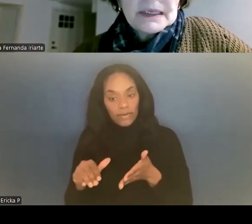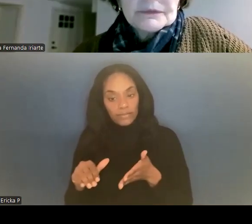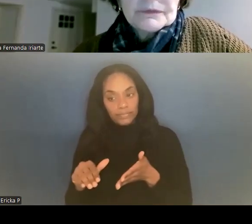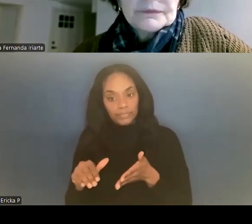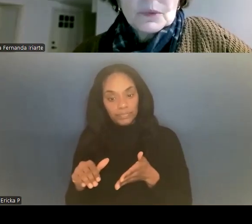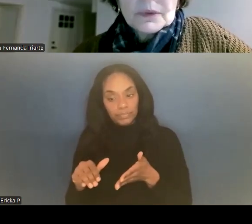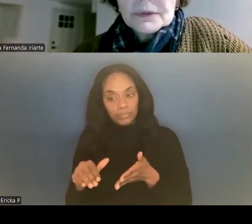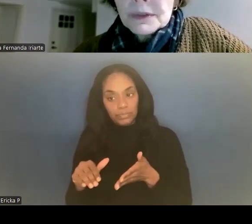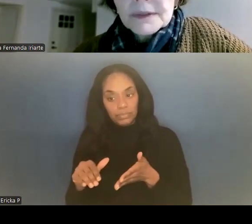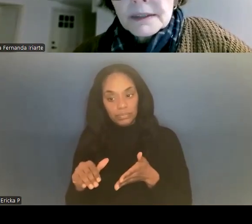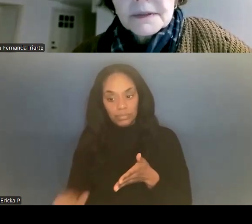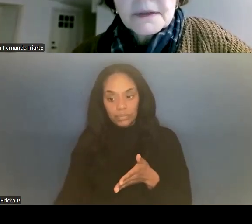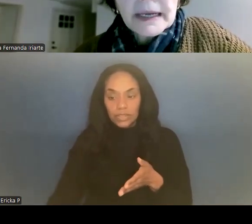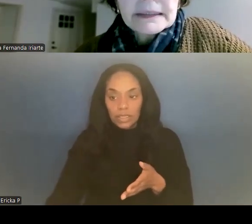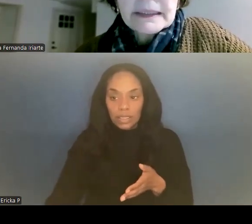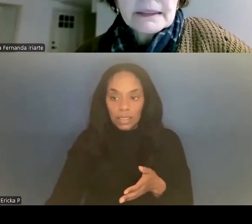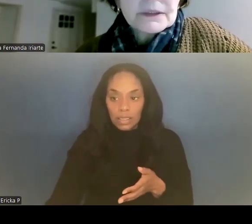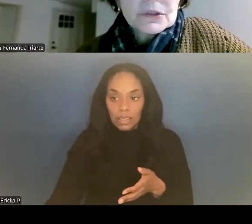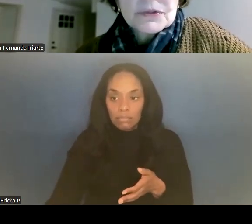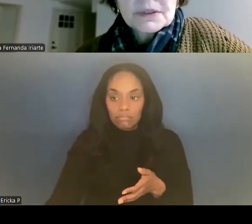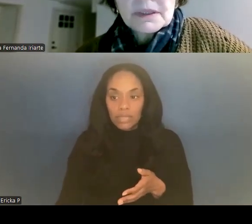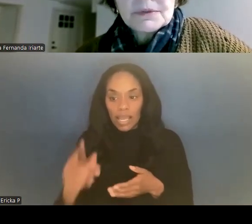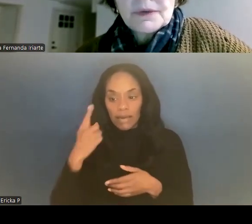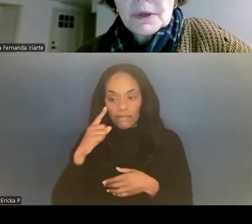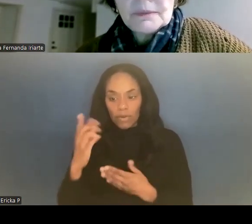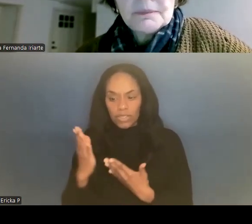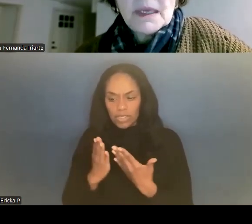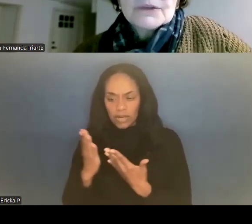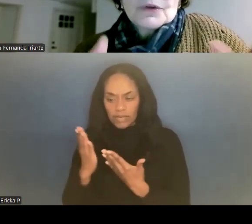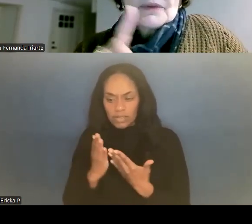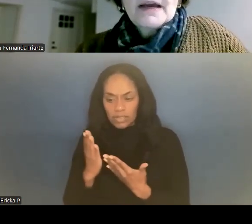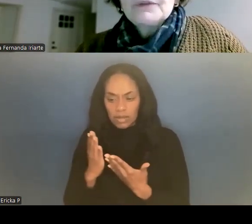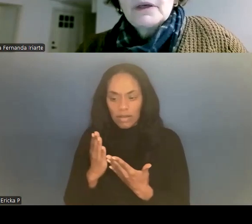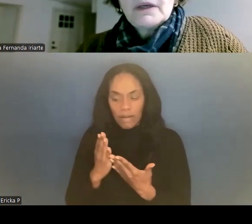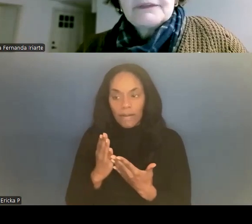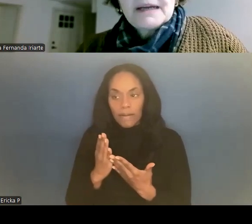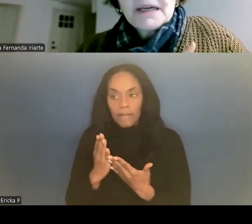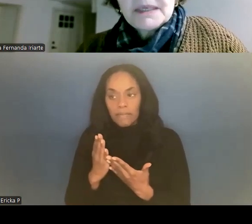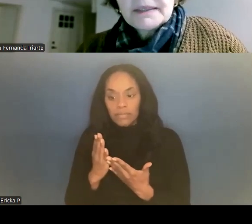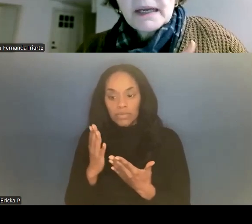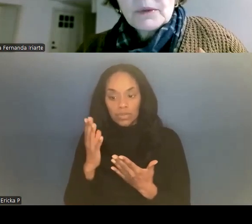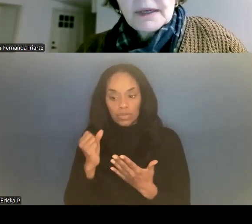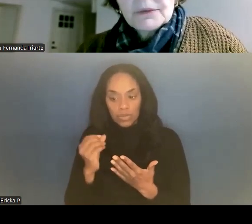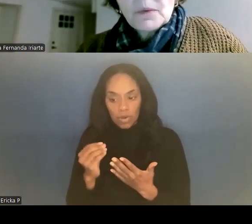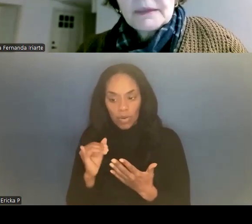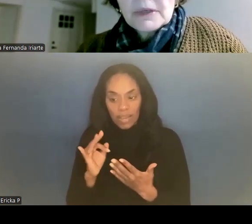and for the service, I can get a nurse to come to the home. So without if I'm on Medi-Cal, without the waiver,